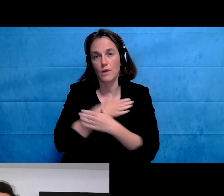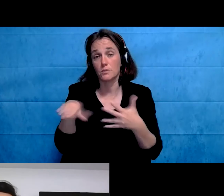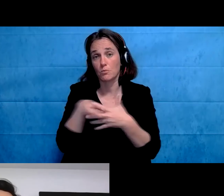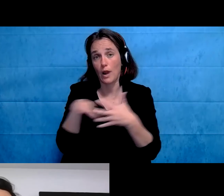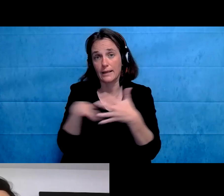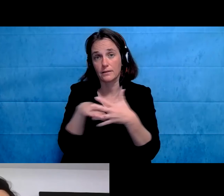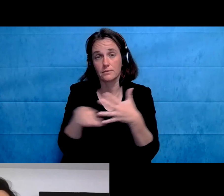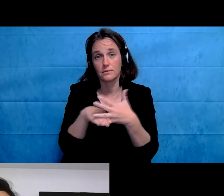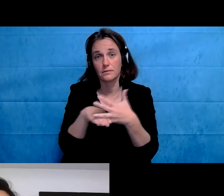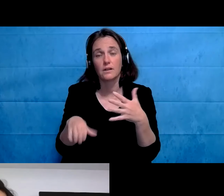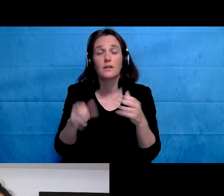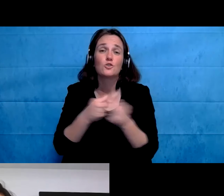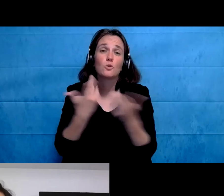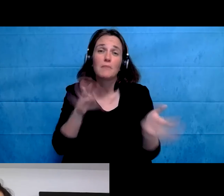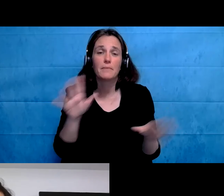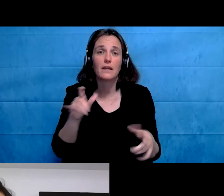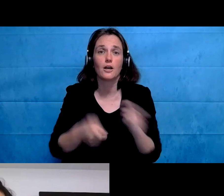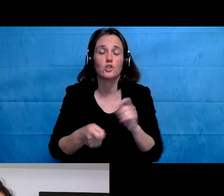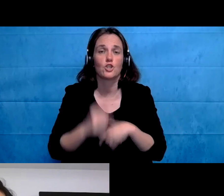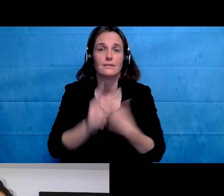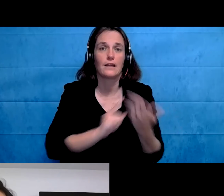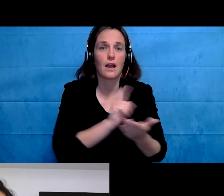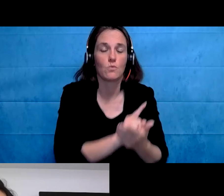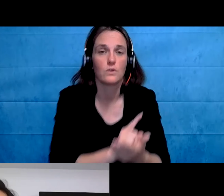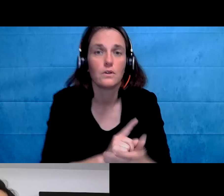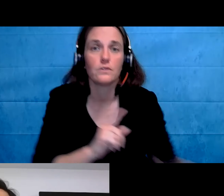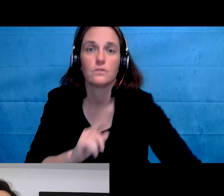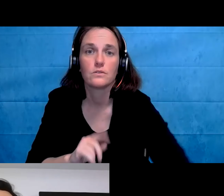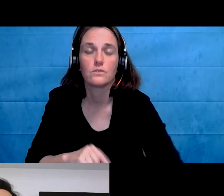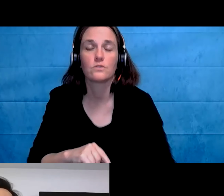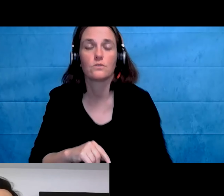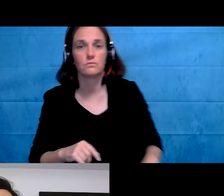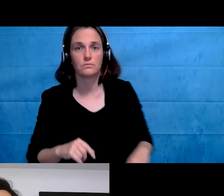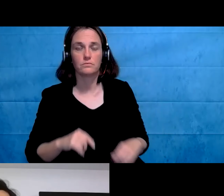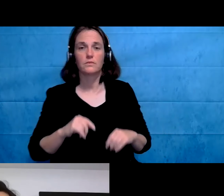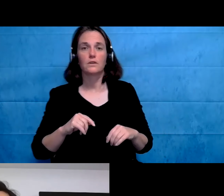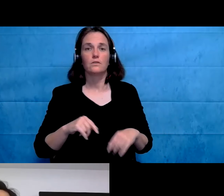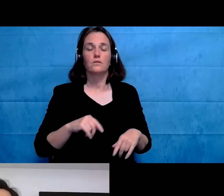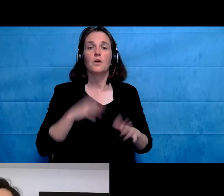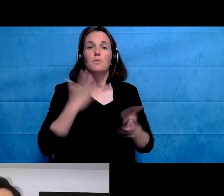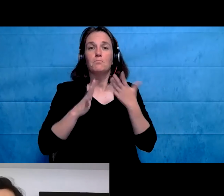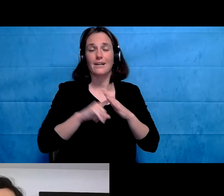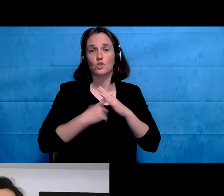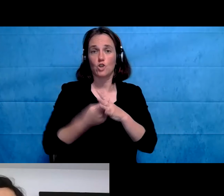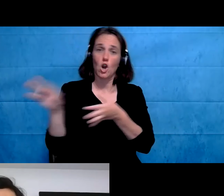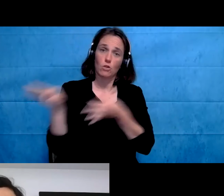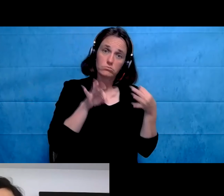So they might start an hour later so they can sleep in a little bit more in the day or they might wanna start earlier 'cause they notice that their fatigue onset